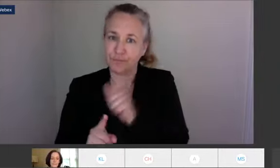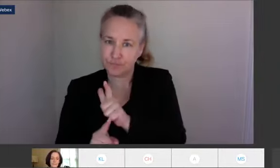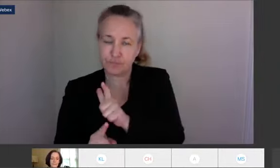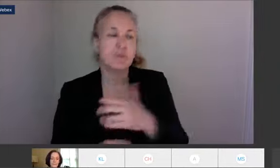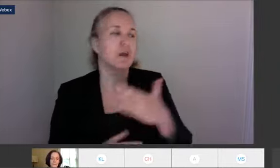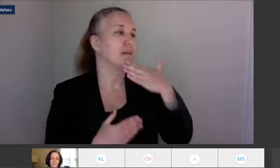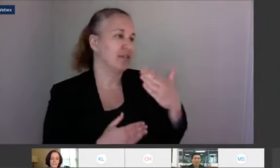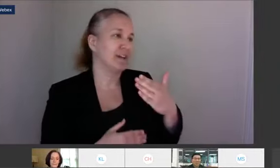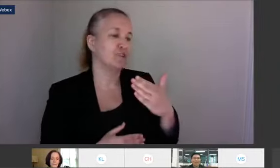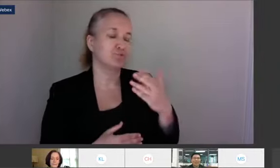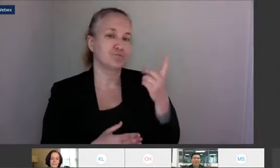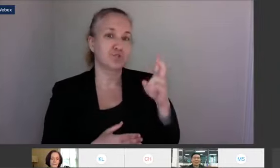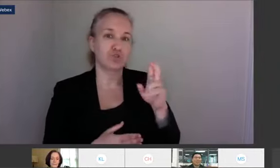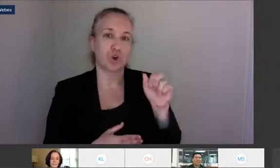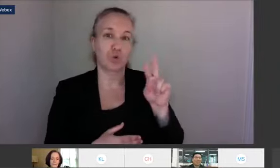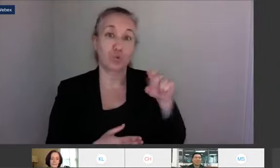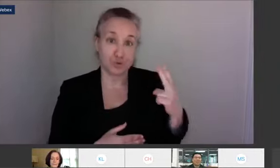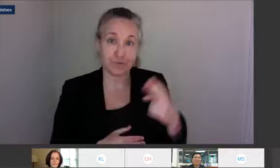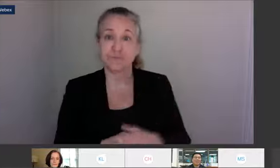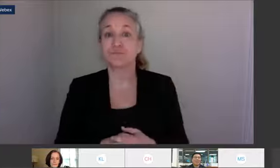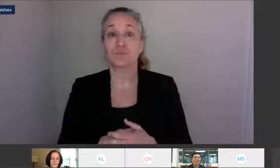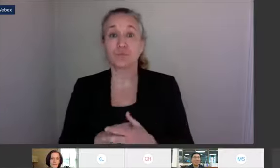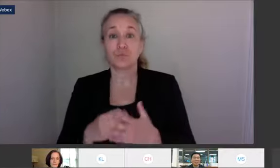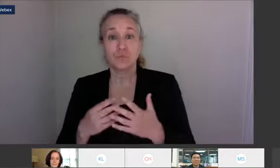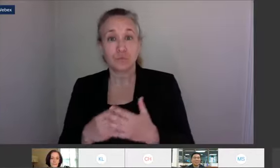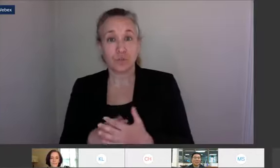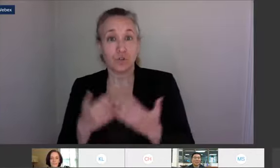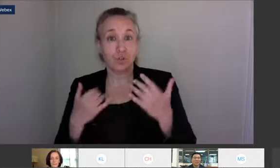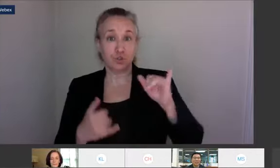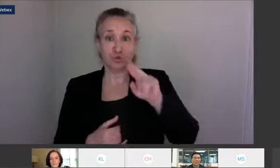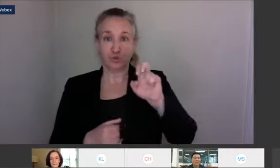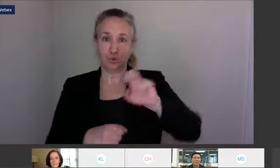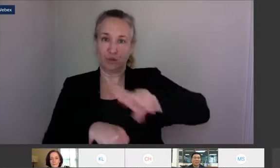so since today is since June is National Safety Month I wanted to take this